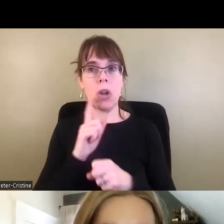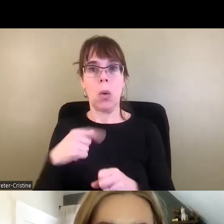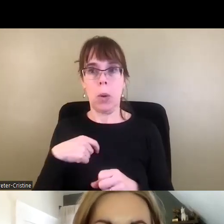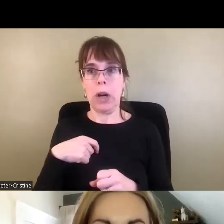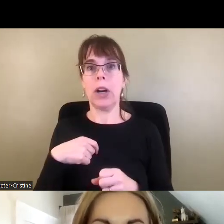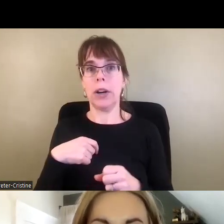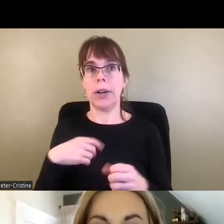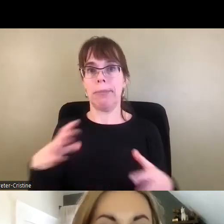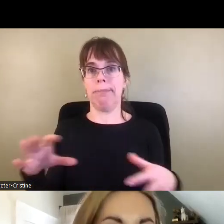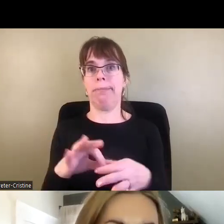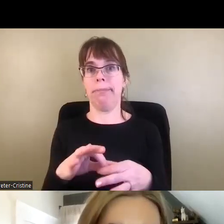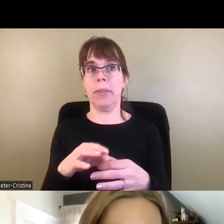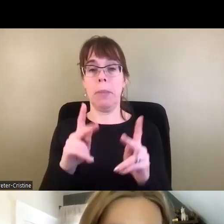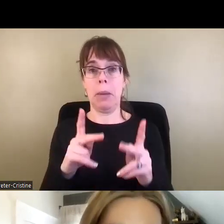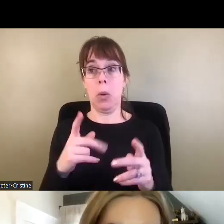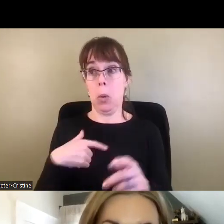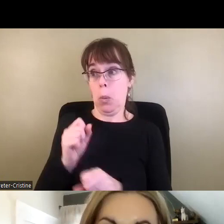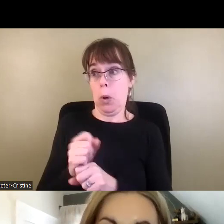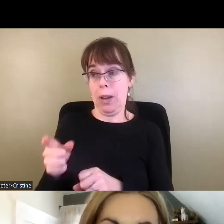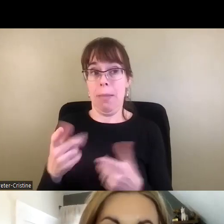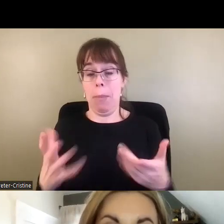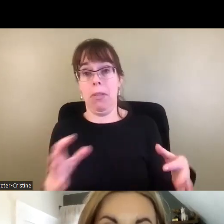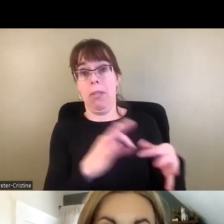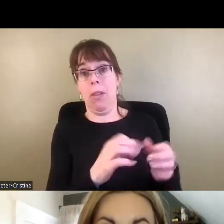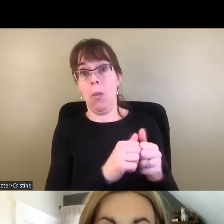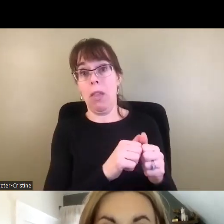we're working with with all of the resources they need, even if they don't live in the state.